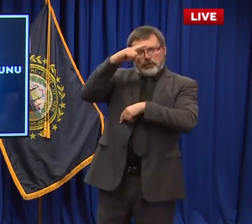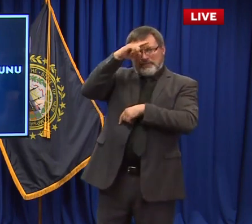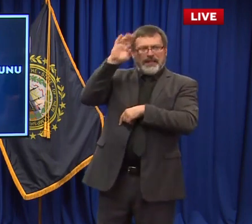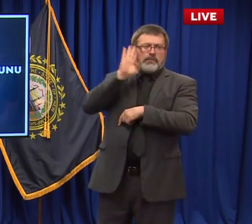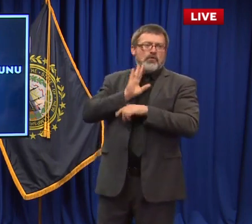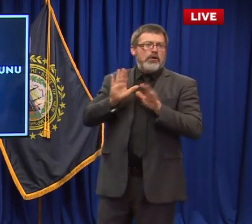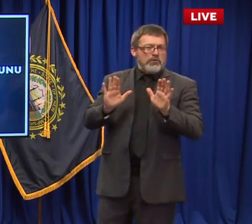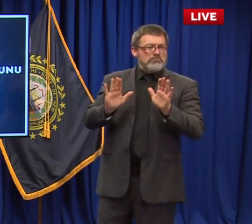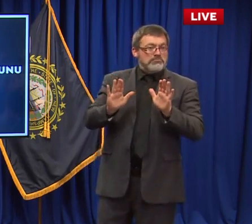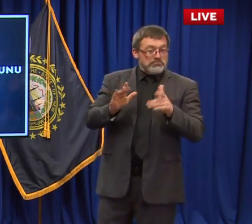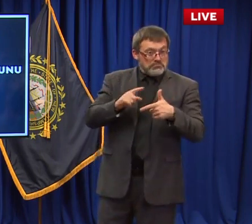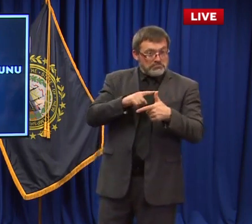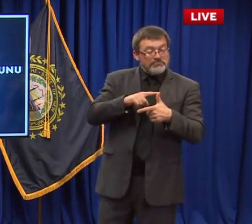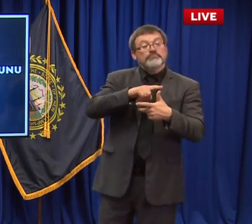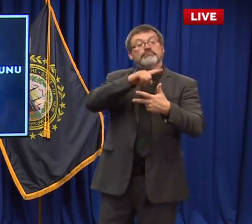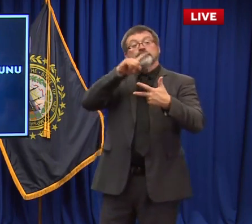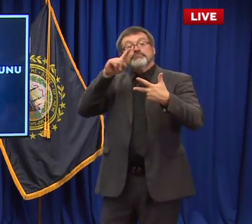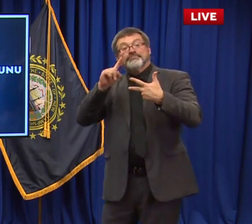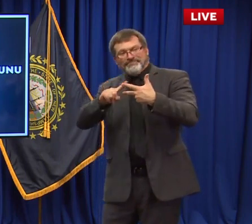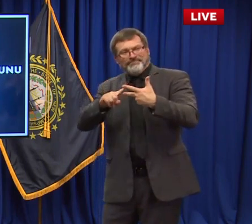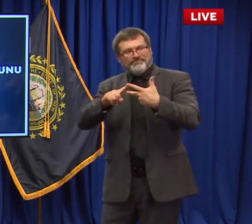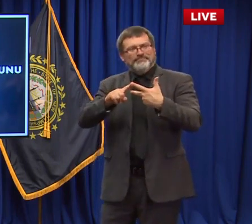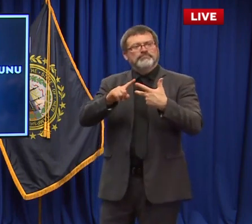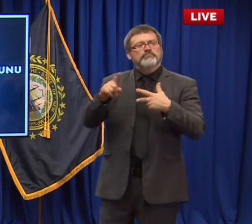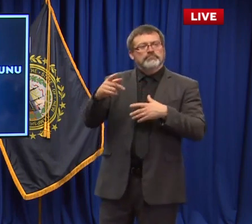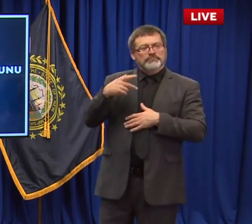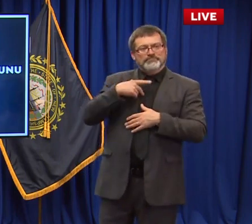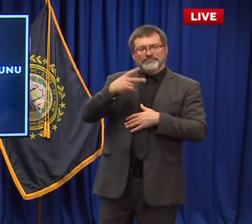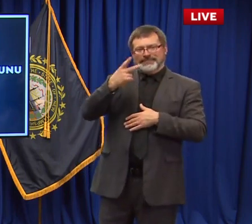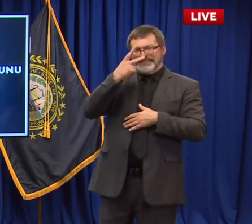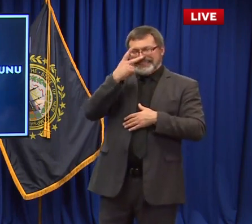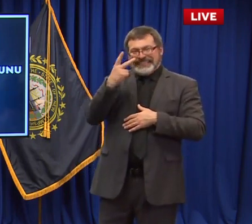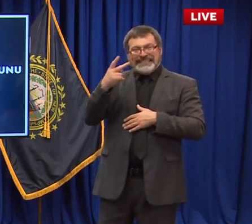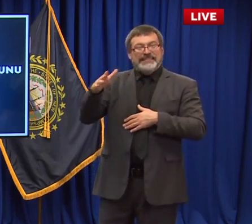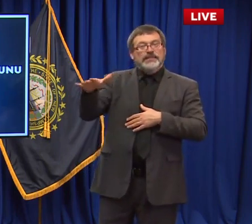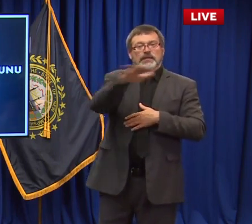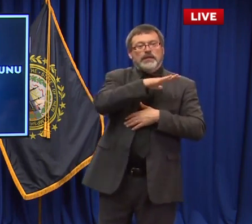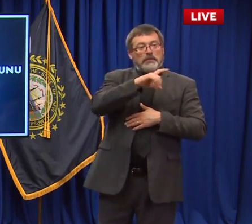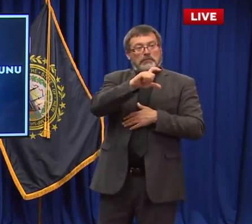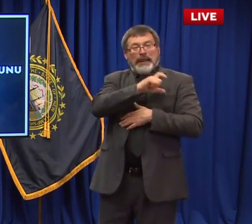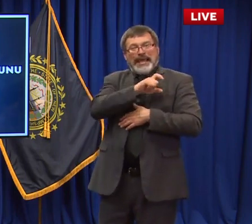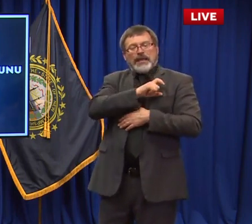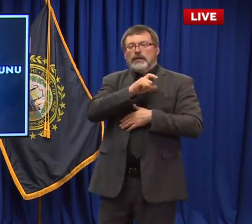SECOND QUESTION, POLICE OFFICERS AND PPE.